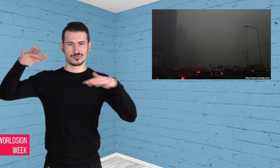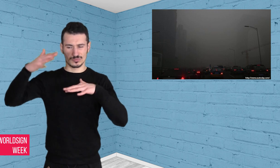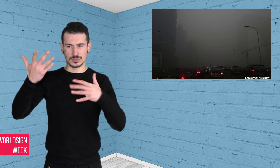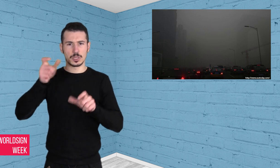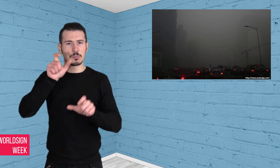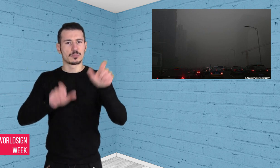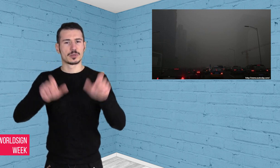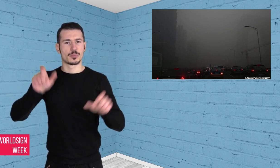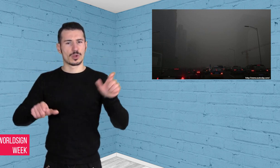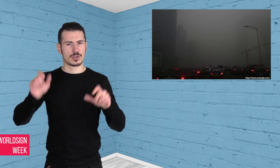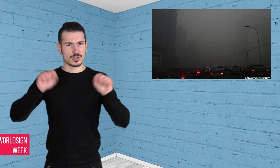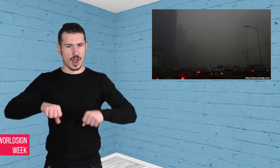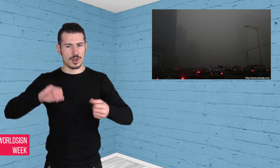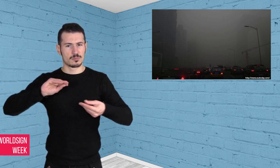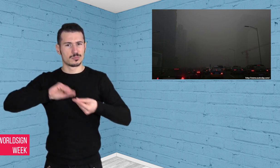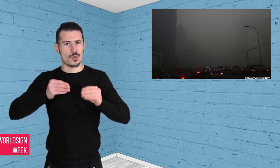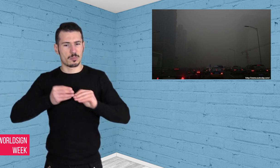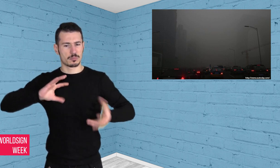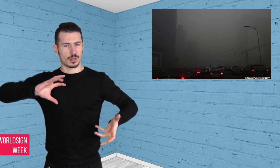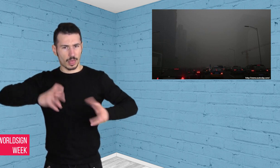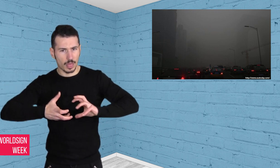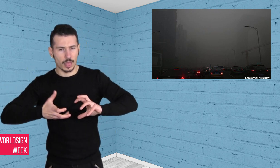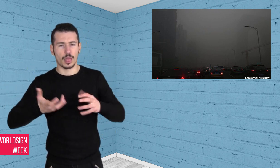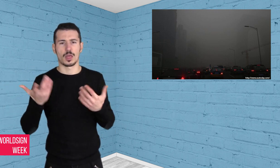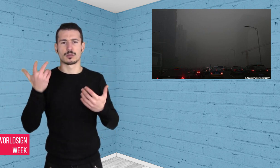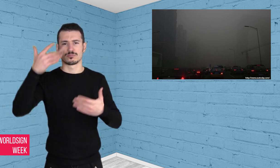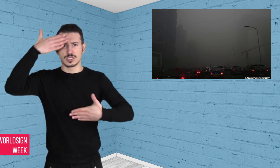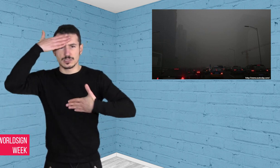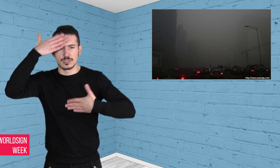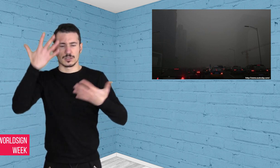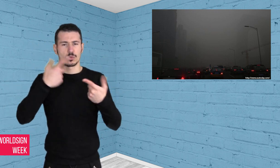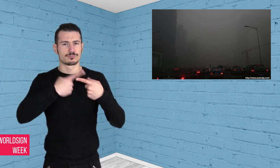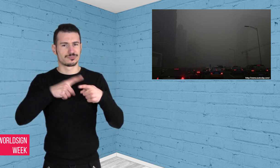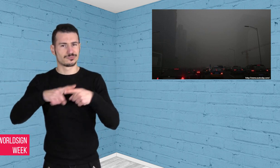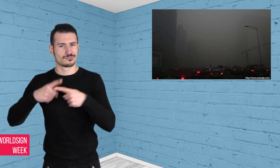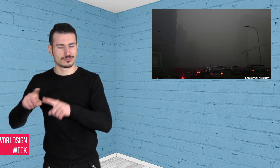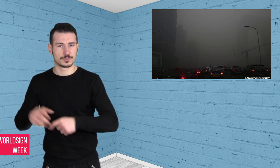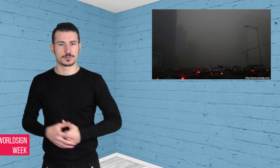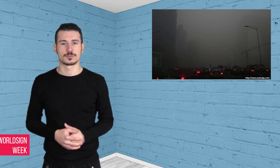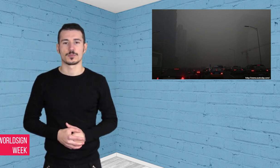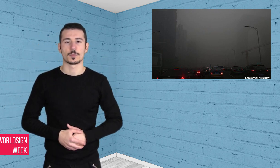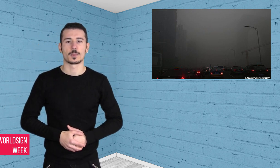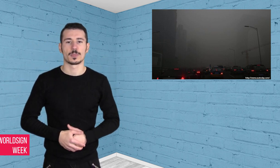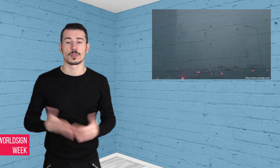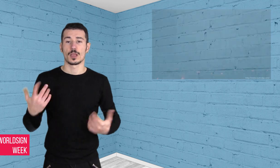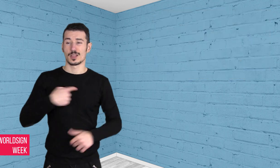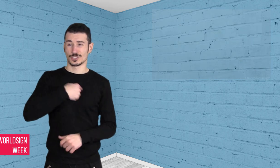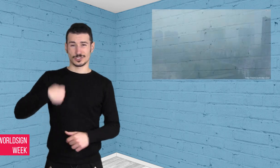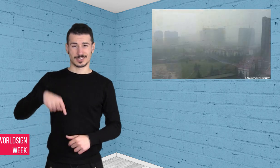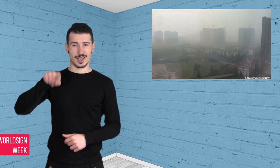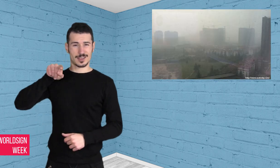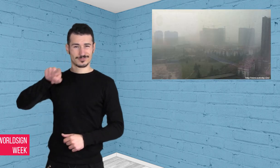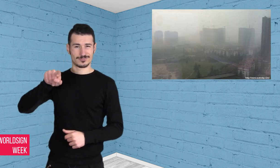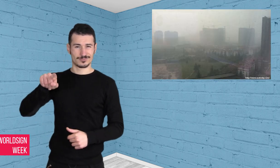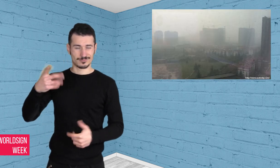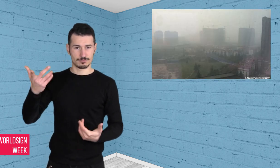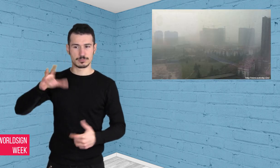many citizens suffer health issues caused by smog. China has been one of the world’s largest